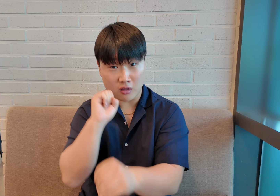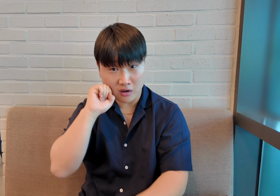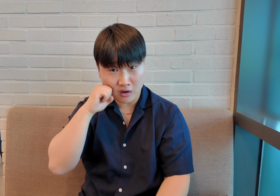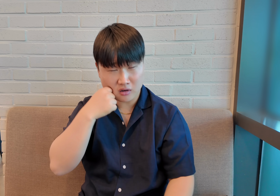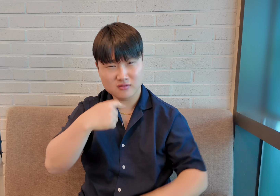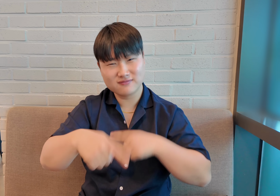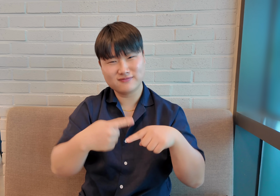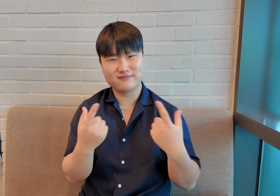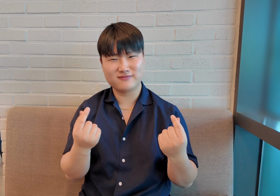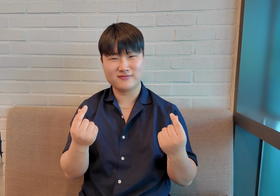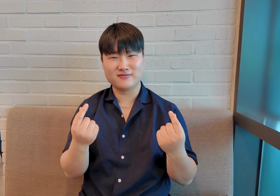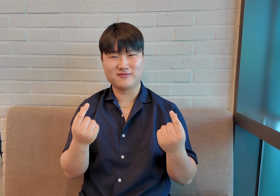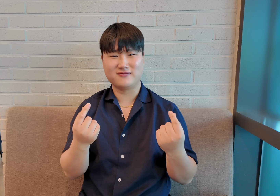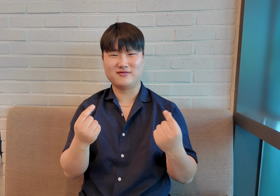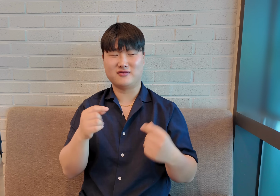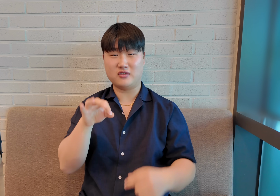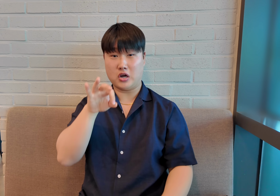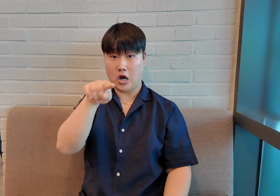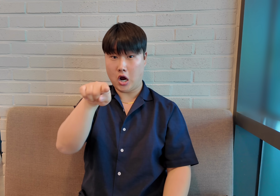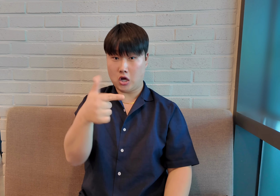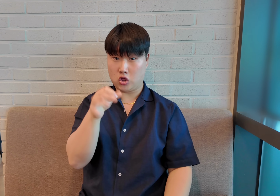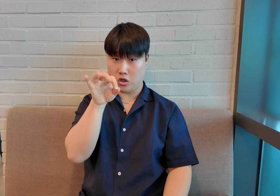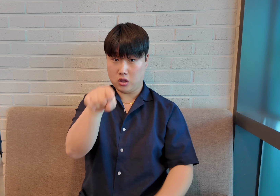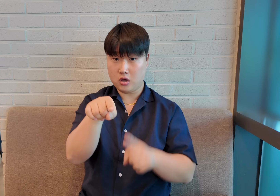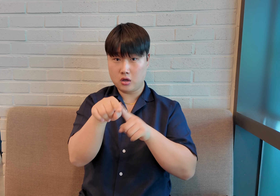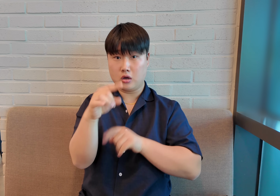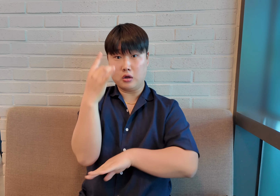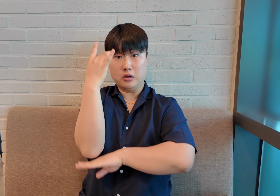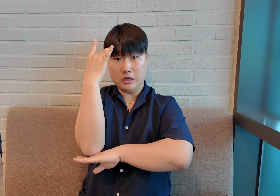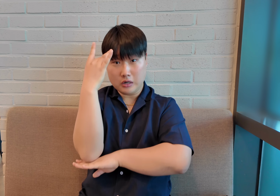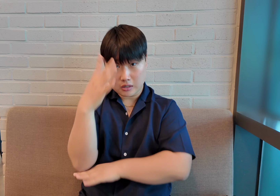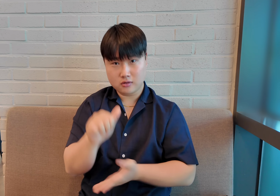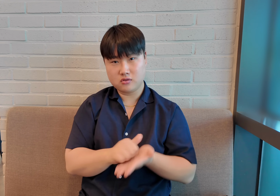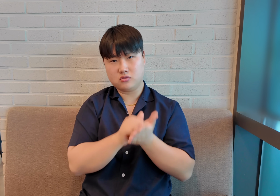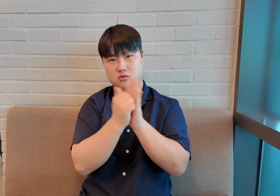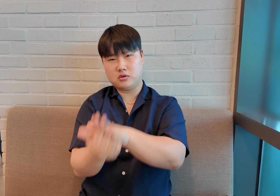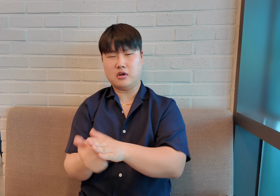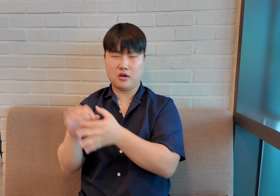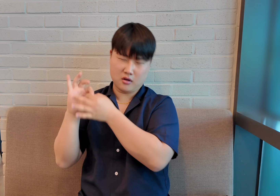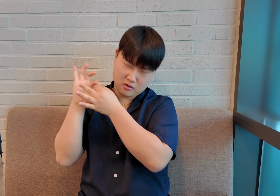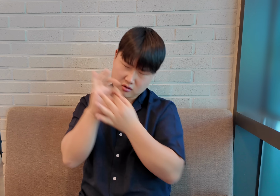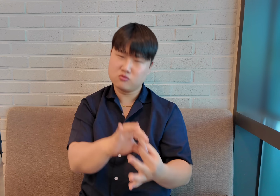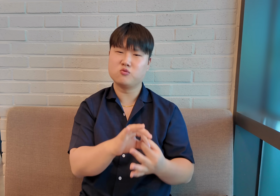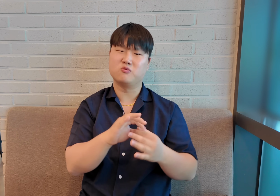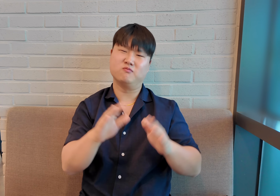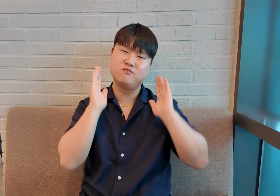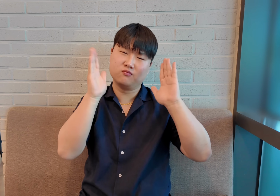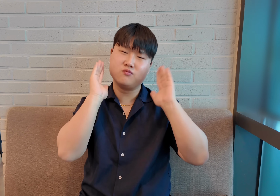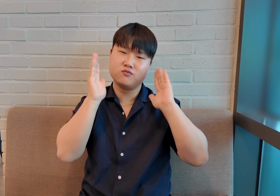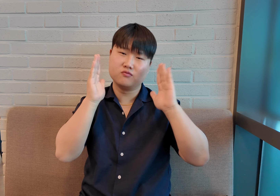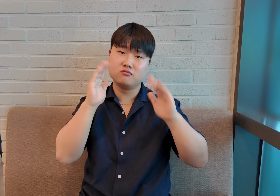It's hard to answer, right? It's the same with sign language. Language is something you have to keep studying until you die.